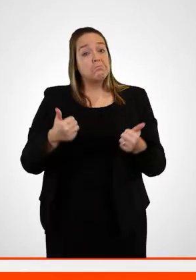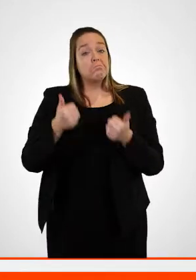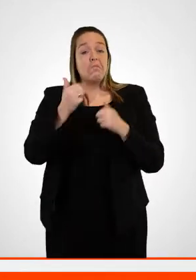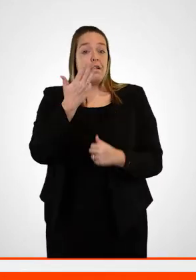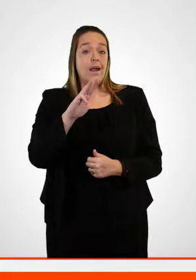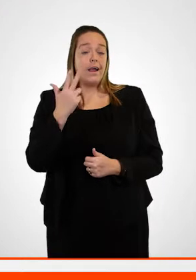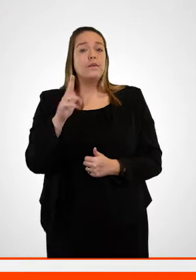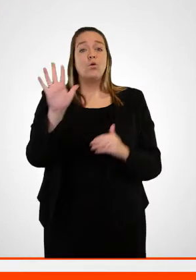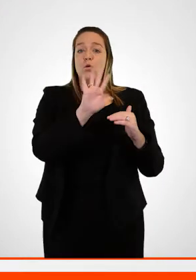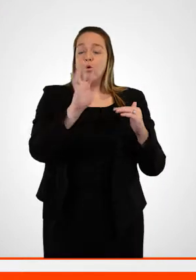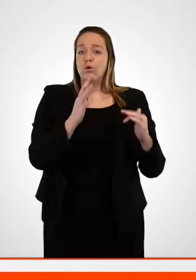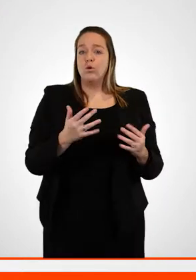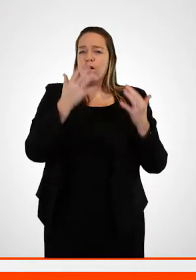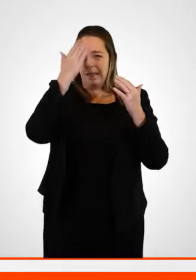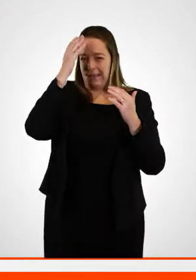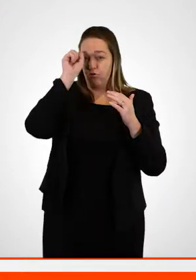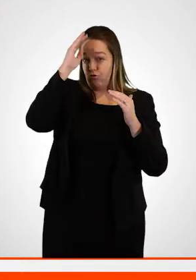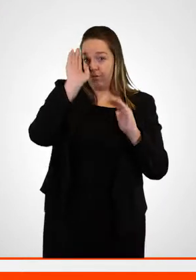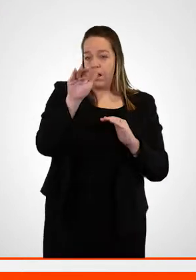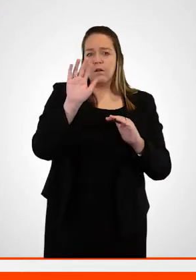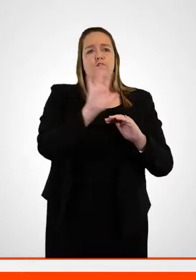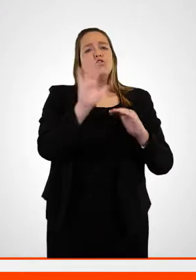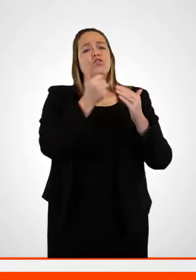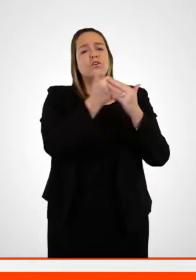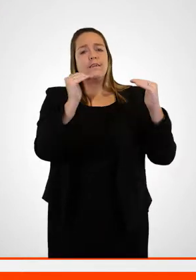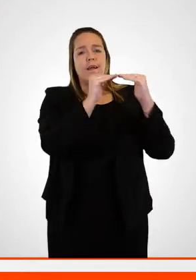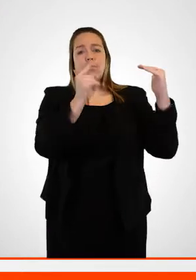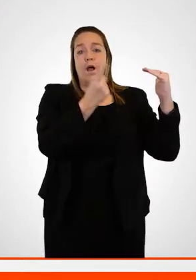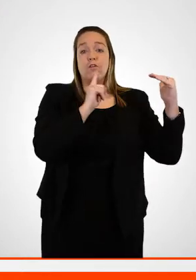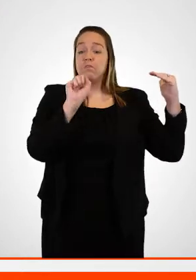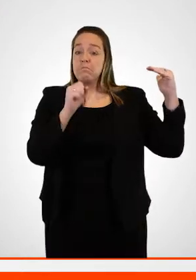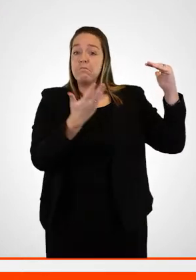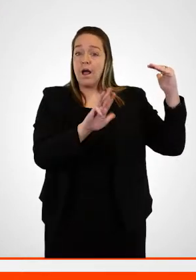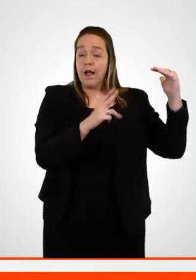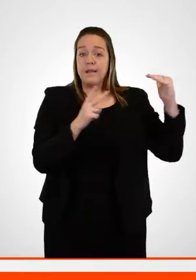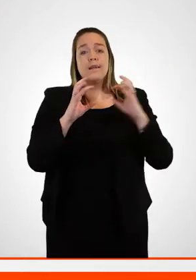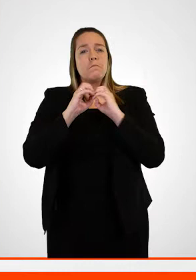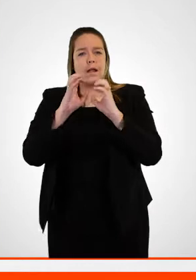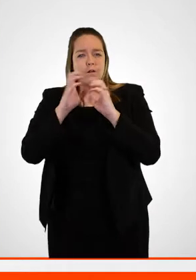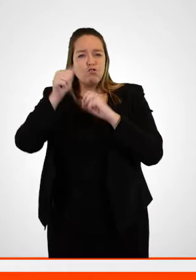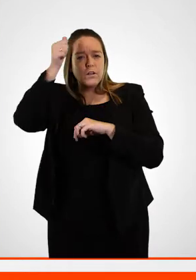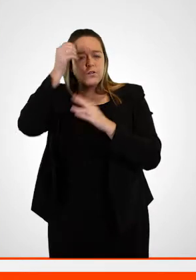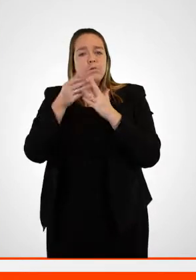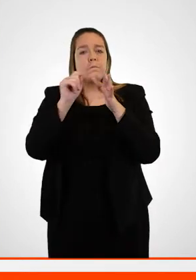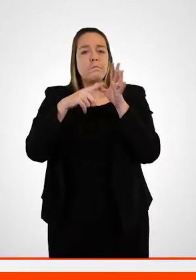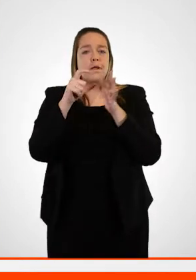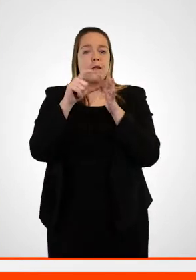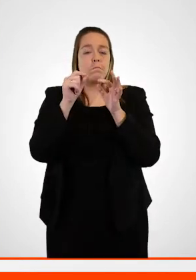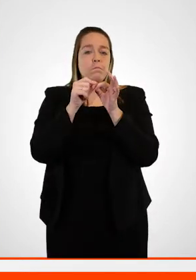And again, the standard score, just to remind you, for these tests is 100. Spelling recognition from the Peabody Individual Achievement Test,